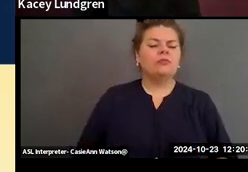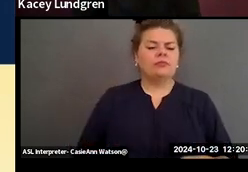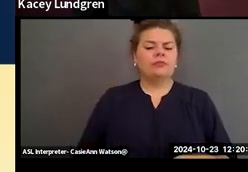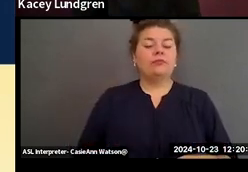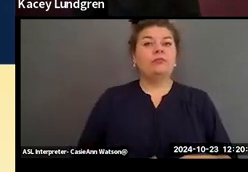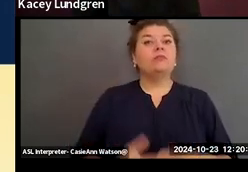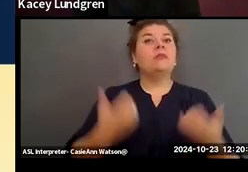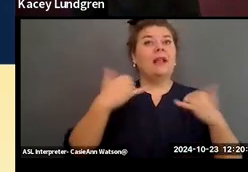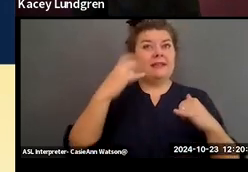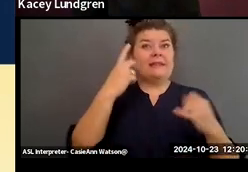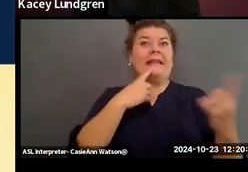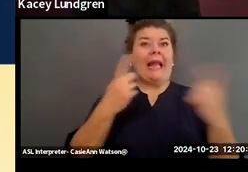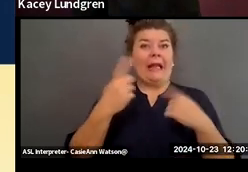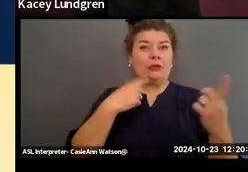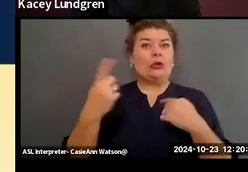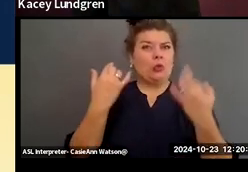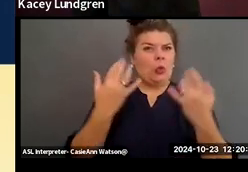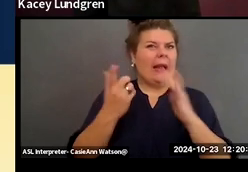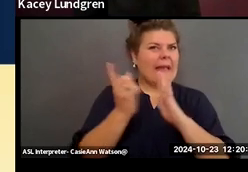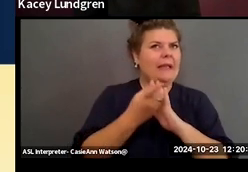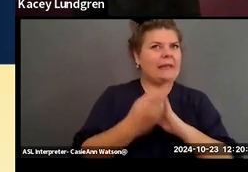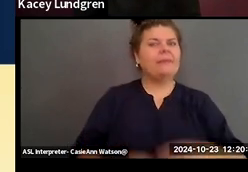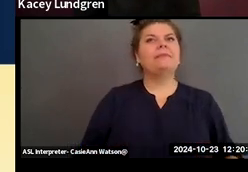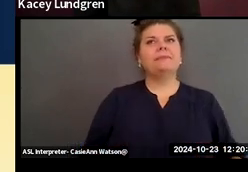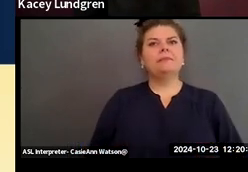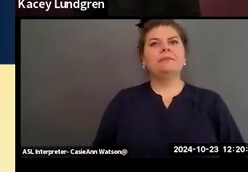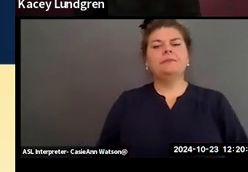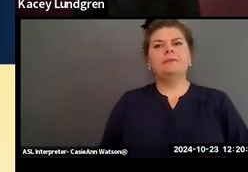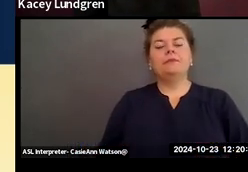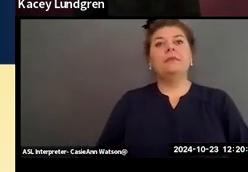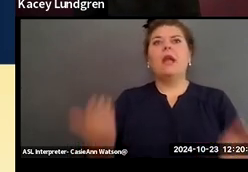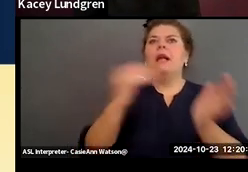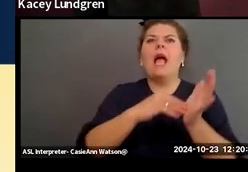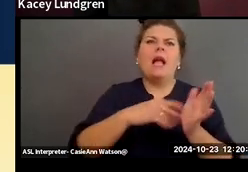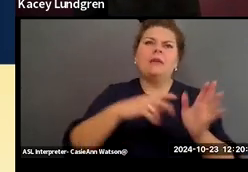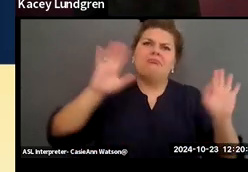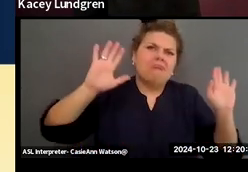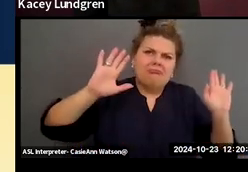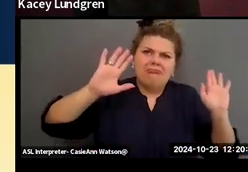I still see answers coming in, so we're just gonna wait just a second. And again, this is just for fun.